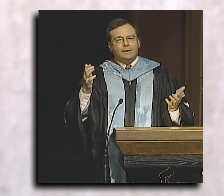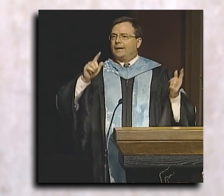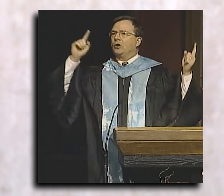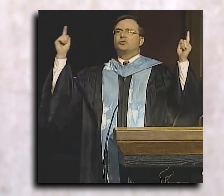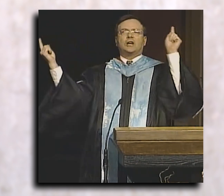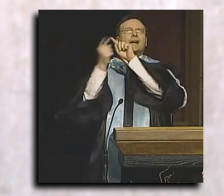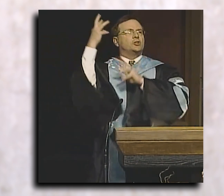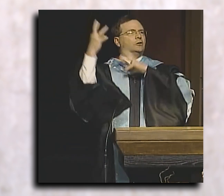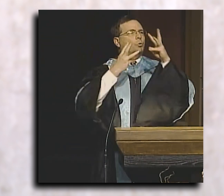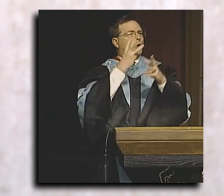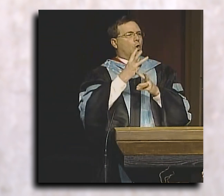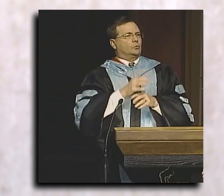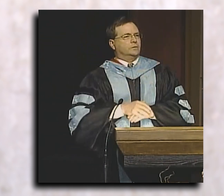and are changing the world!